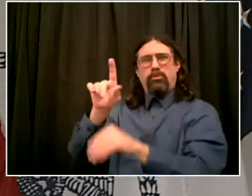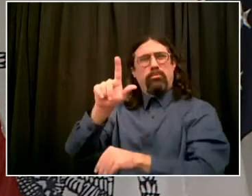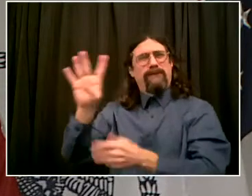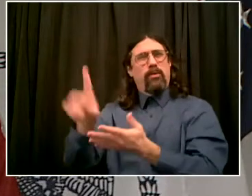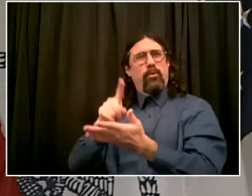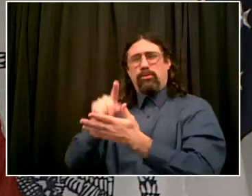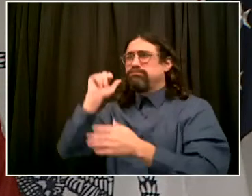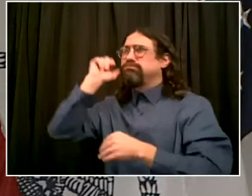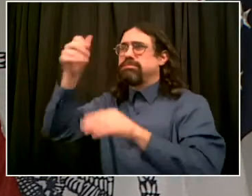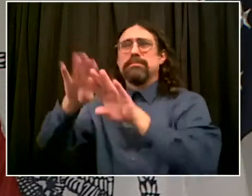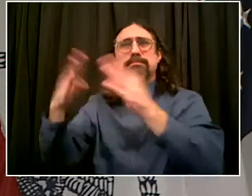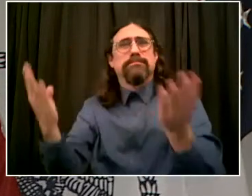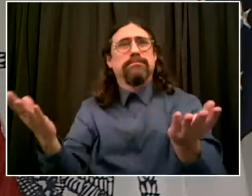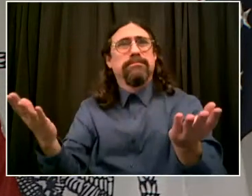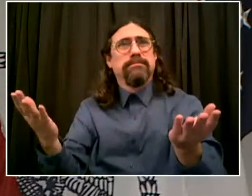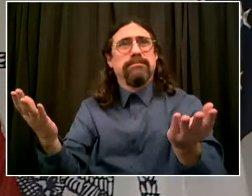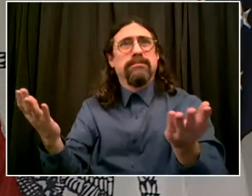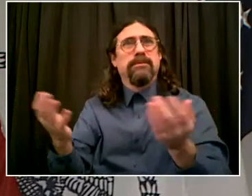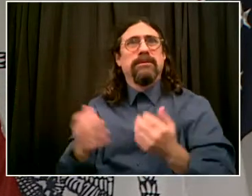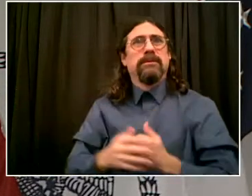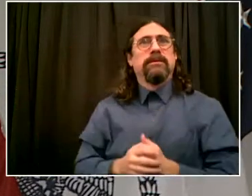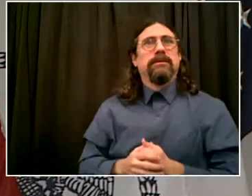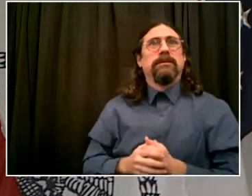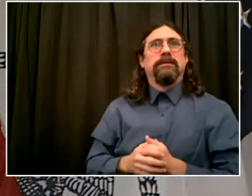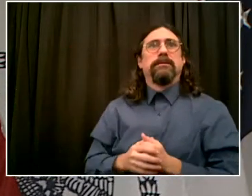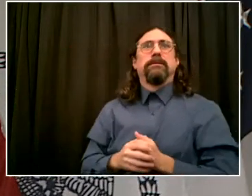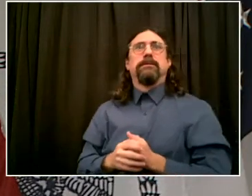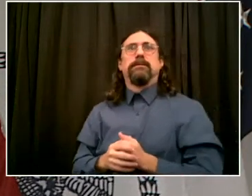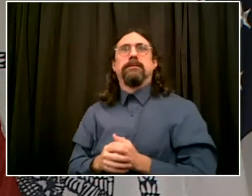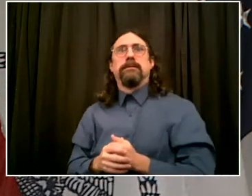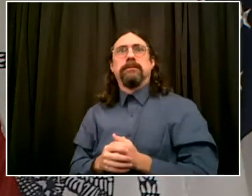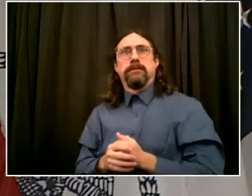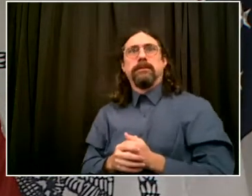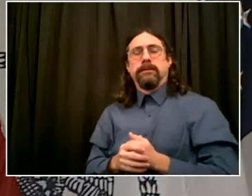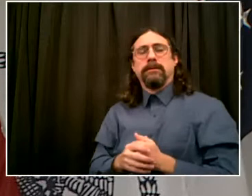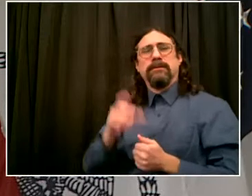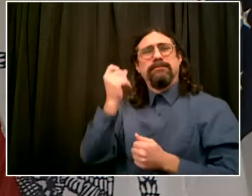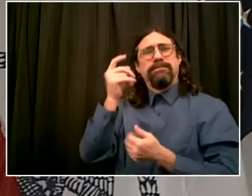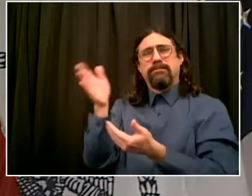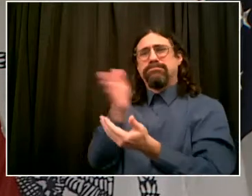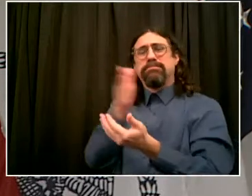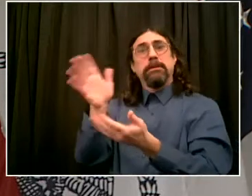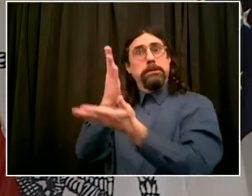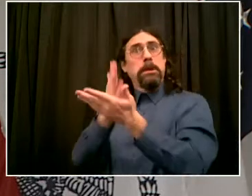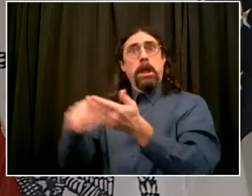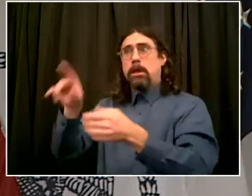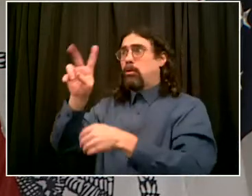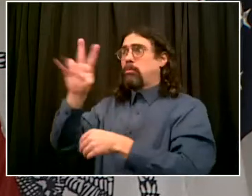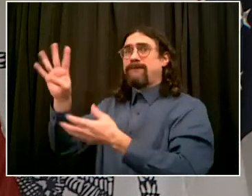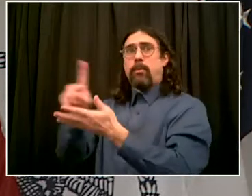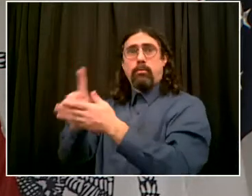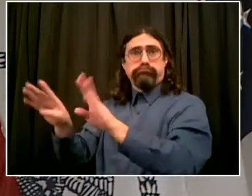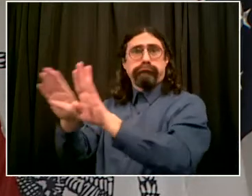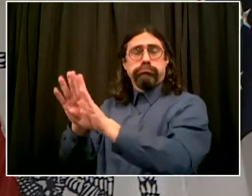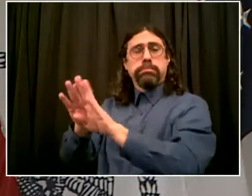NO ONE LIKES IT AND WE WANT TO BE ABSOLUTELY SURE WHEN THAT KIND OF CLOLOSURE E HAS TO HAPPEN BUT WE TAKEEA BBTEETR R SAFE THA SORRY APPROACH AND THAT IS WHAT HAS KEPT OUR